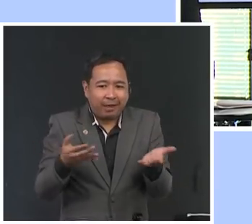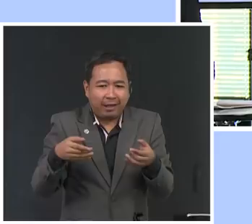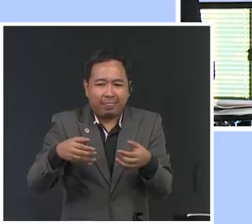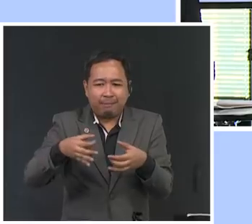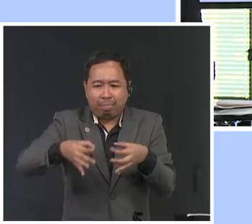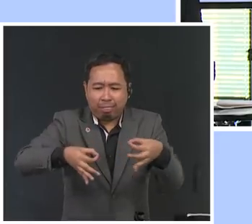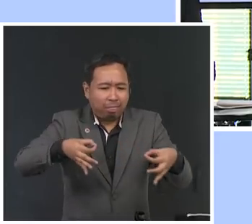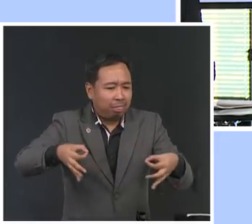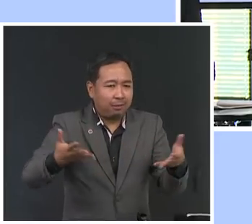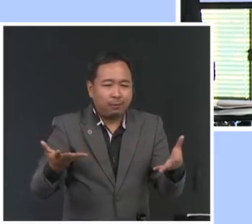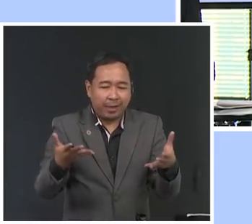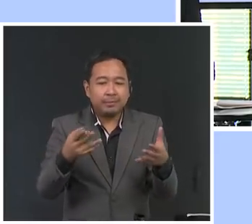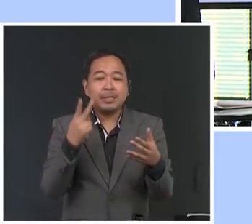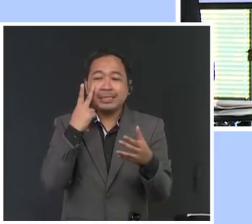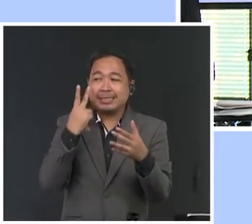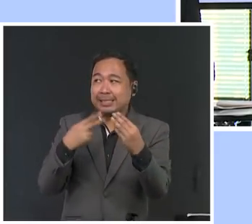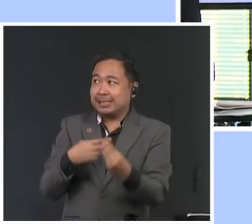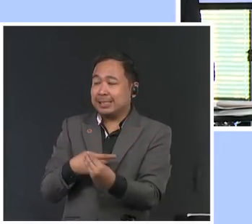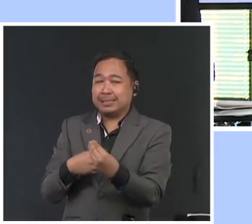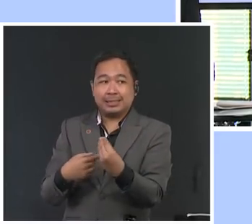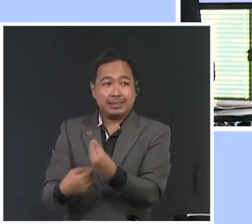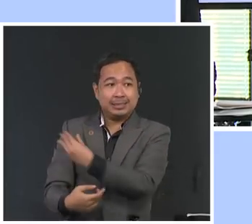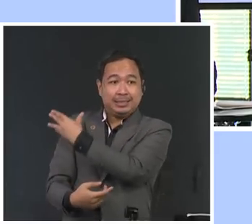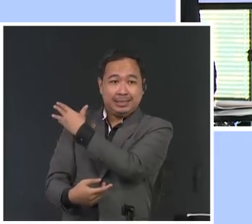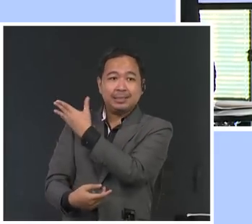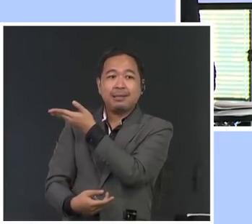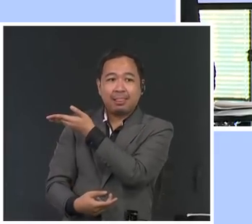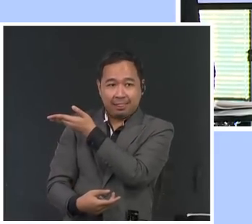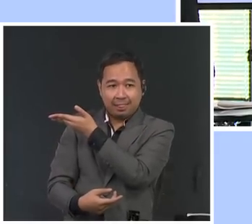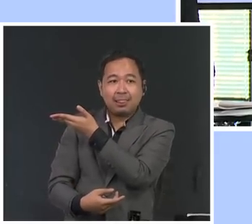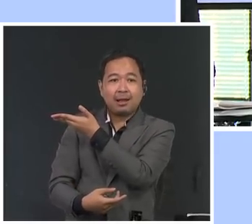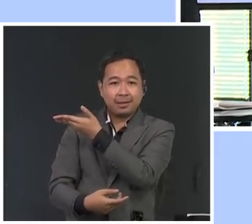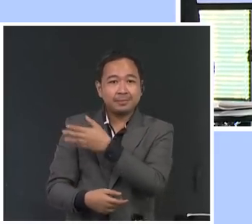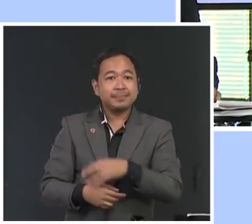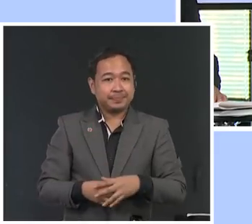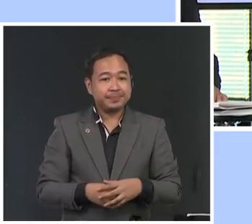So those T-shirts are sold as gifts, but even if you buy both T-shirts, you still don't know where they are.